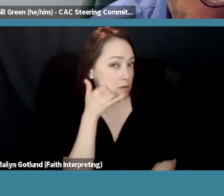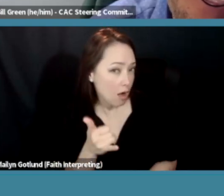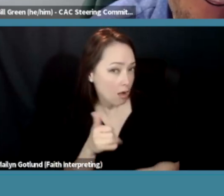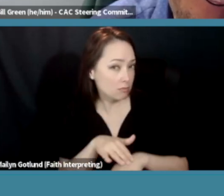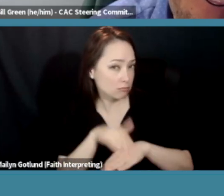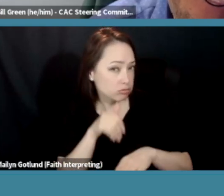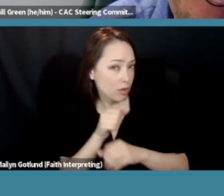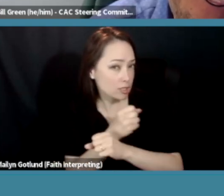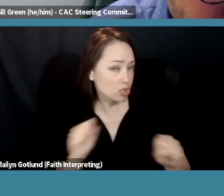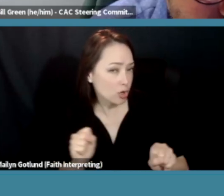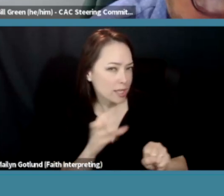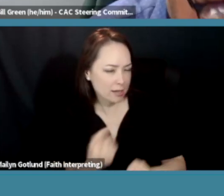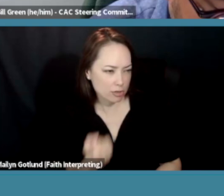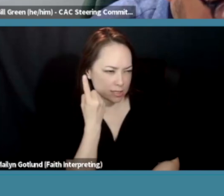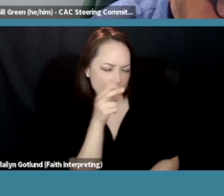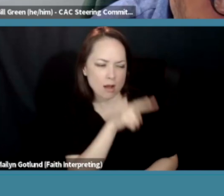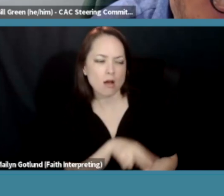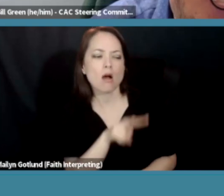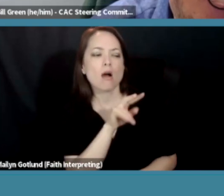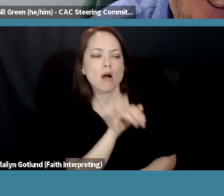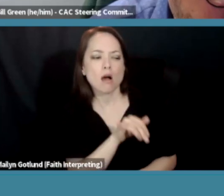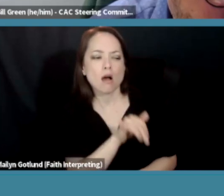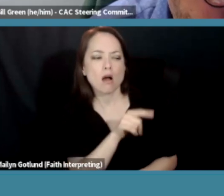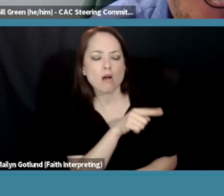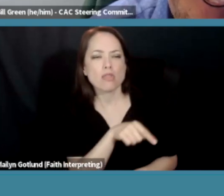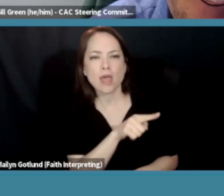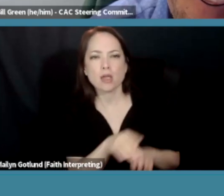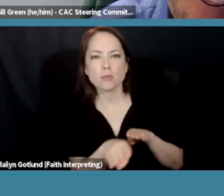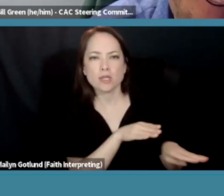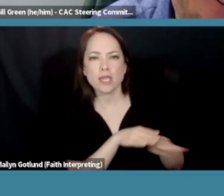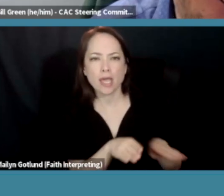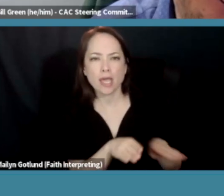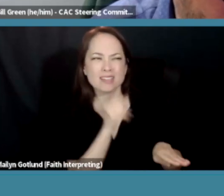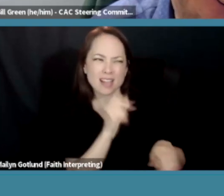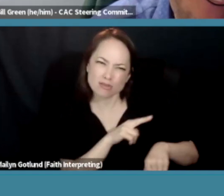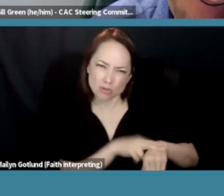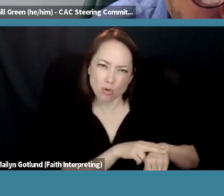of the nuance of how someone might act in a way that is not typical to our-